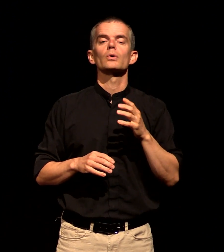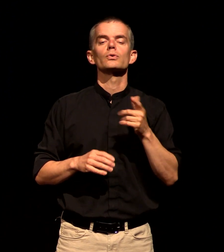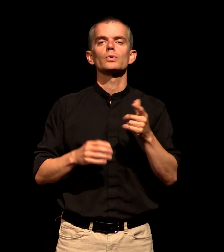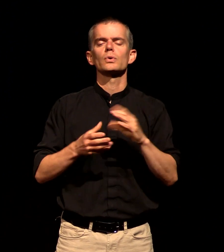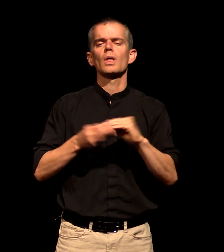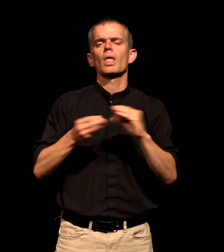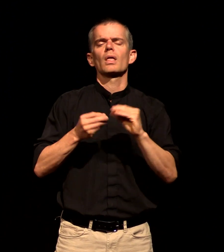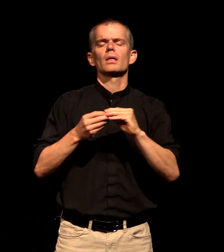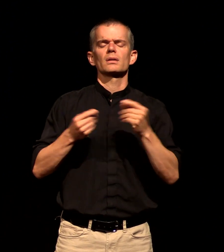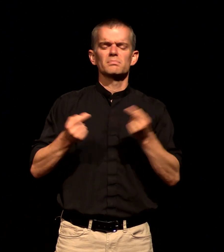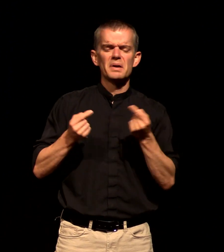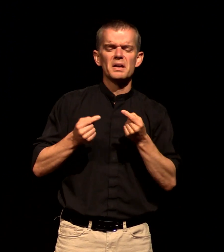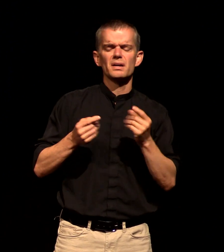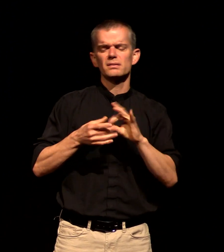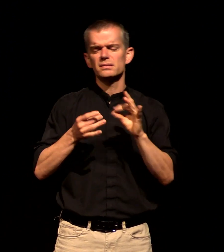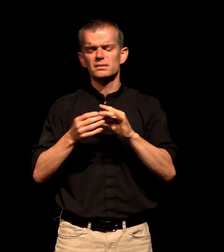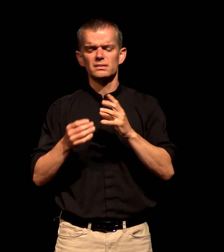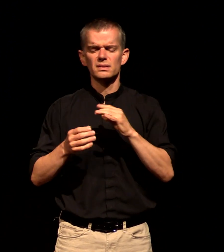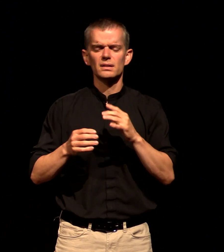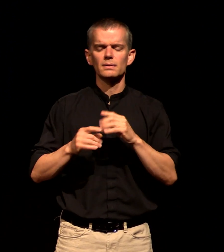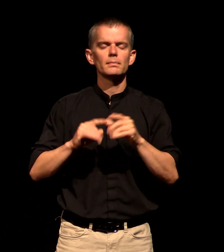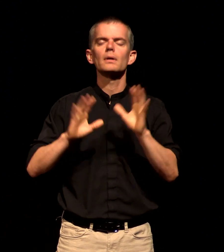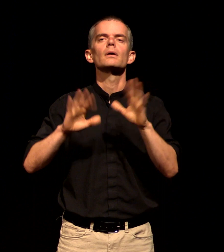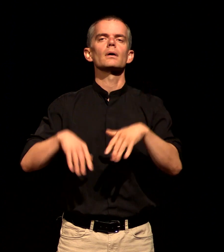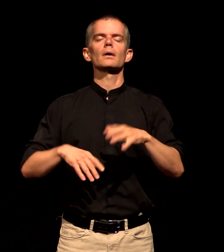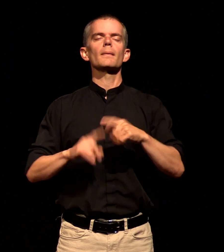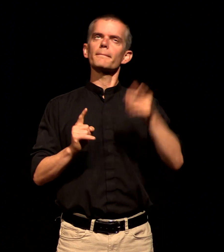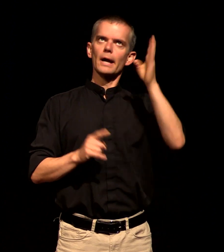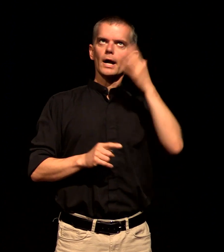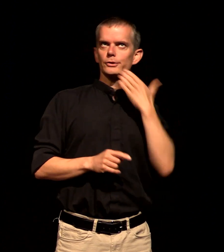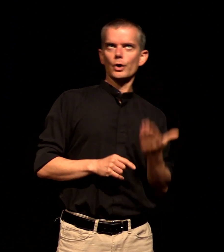someone else? By saying, Remember, God has a plan,